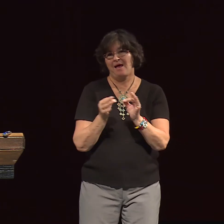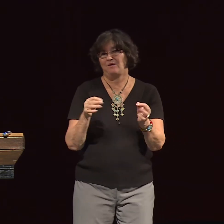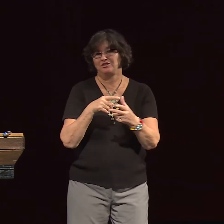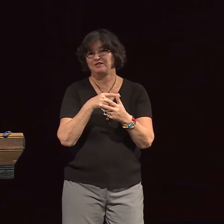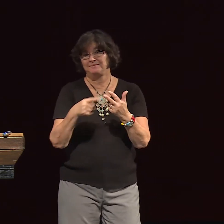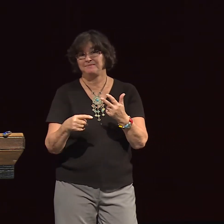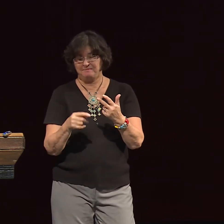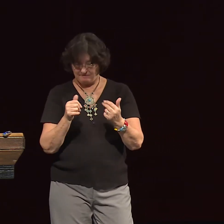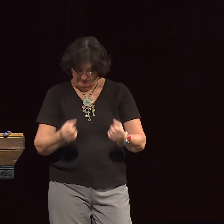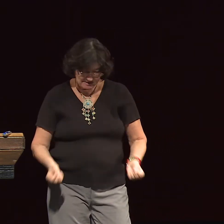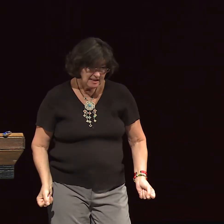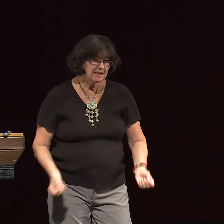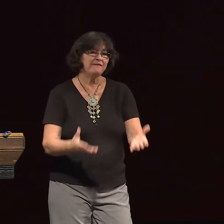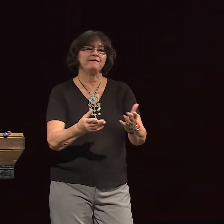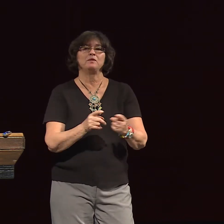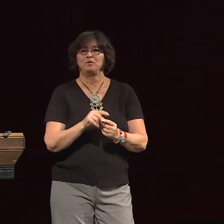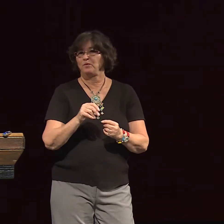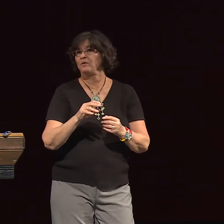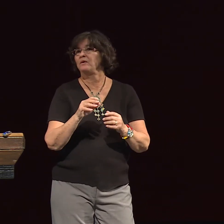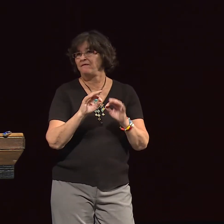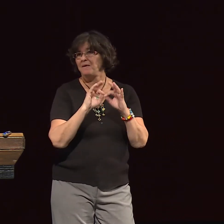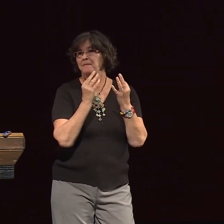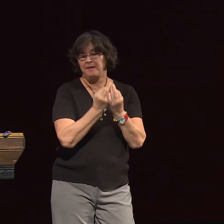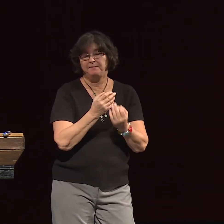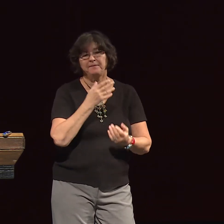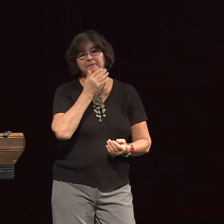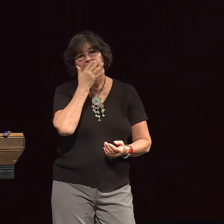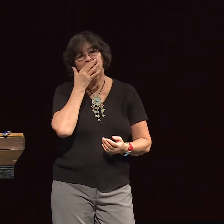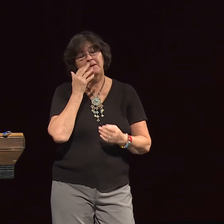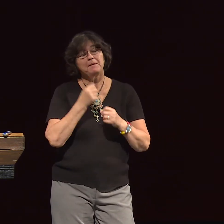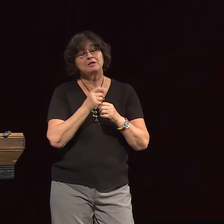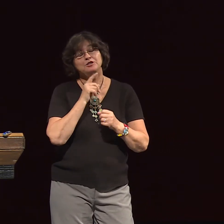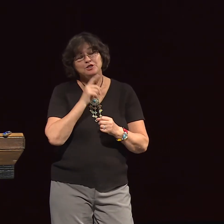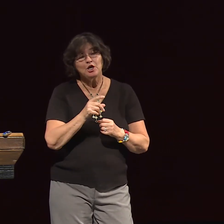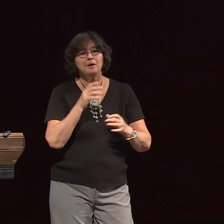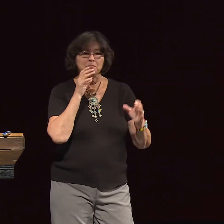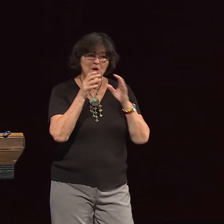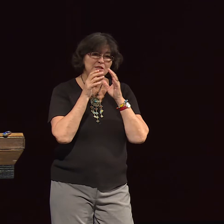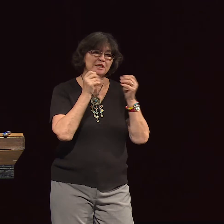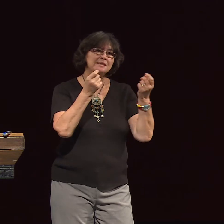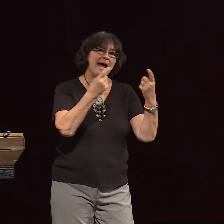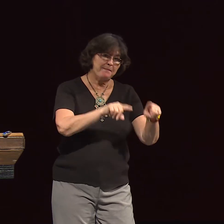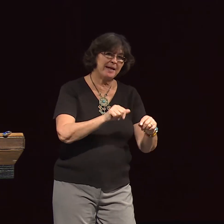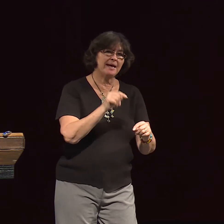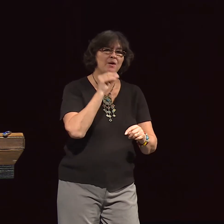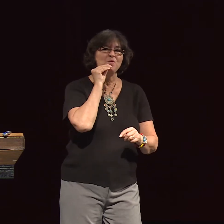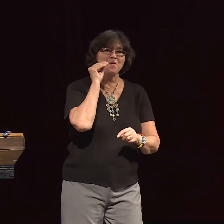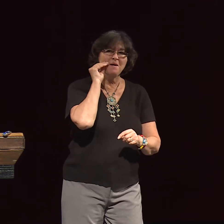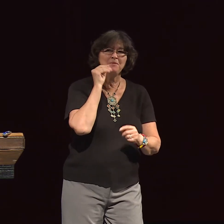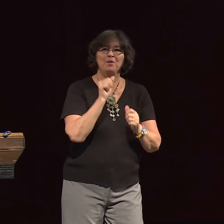um, that those languages are made accessible to the child and to make sure that communication